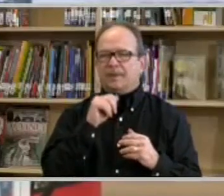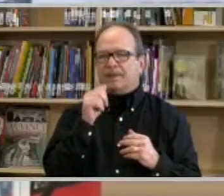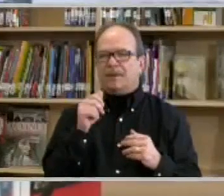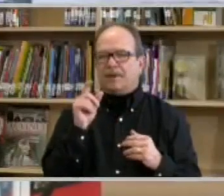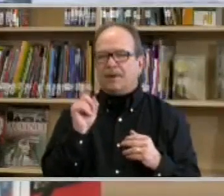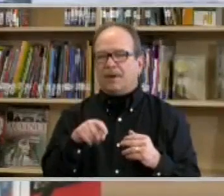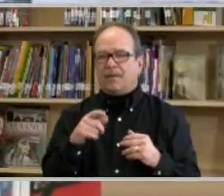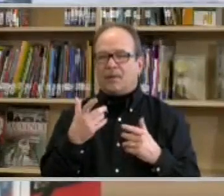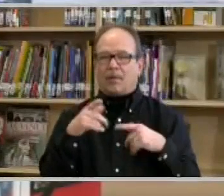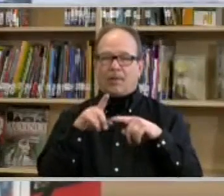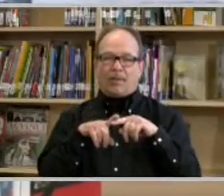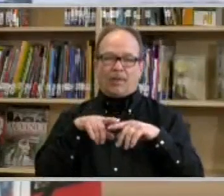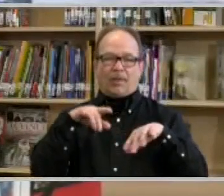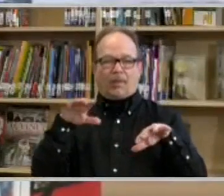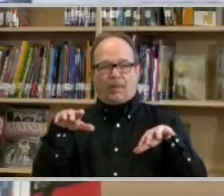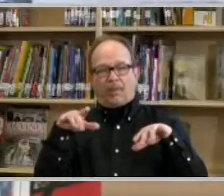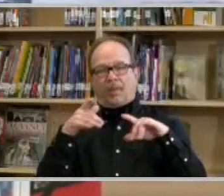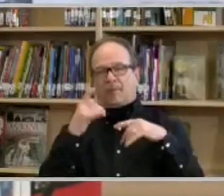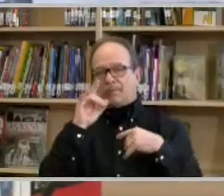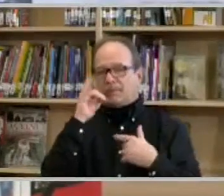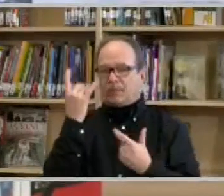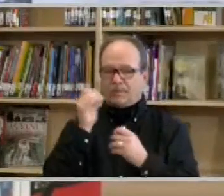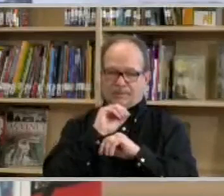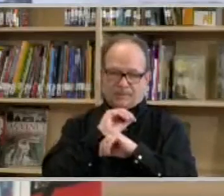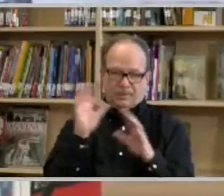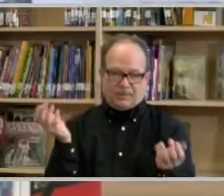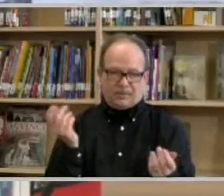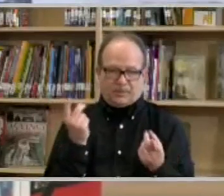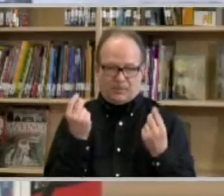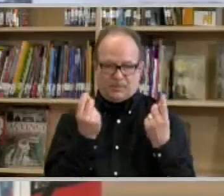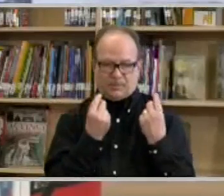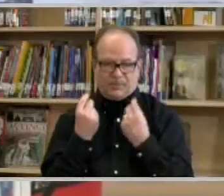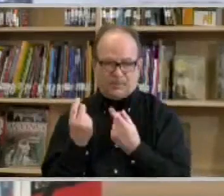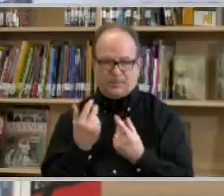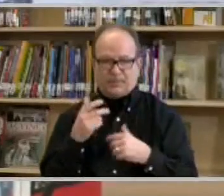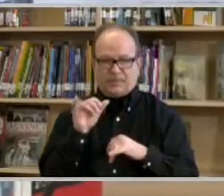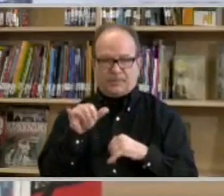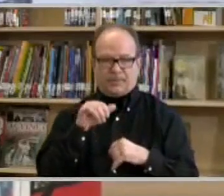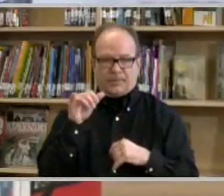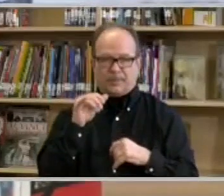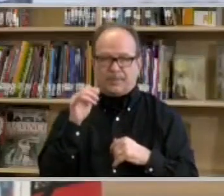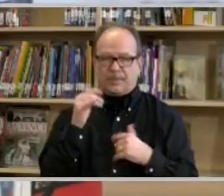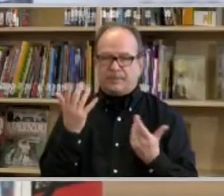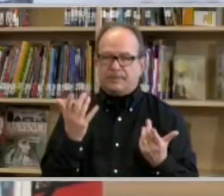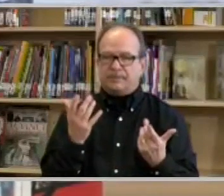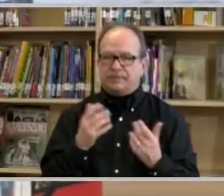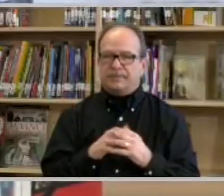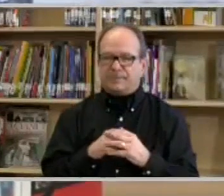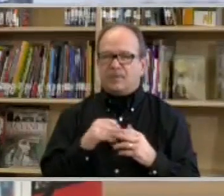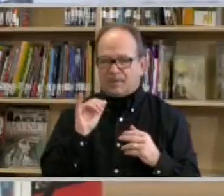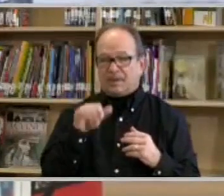MEDIA INSTEAD OF THEM JUST DEPENDING ON THEMSELVES TO HANG OUT AND BASICALLY BE BORED. WHEN YOU BORED THAT'S THE DEVIL'S PLAYGROUND.